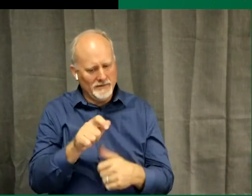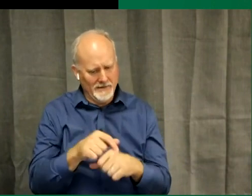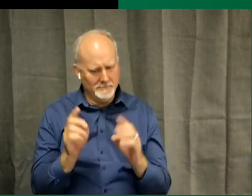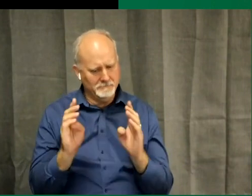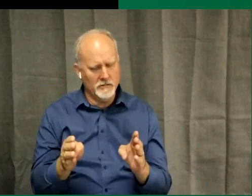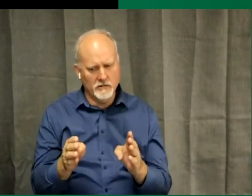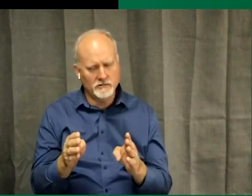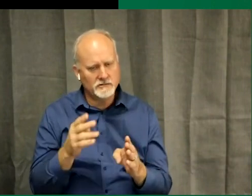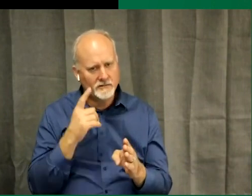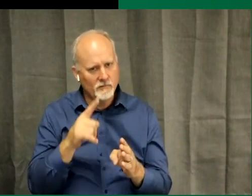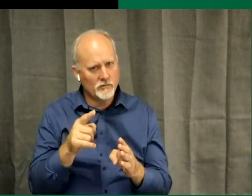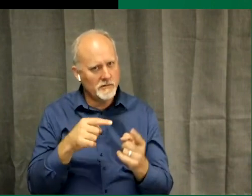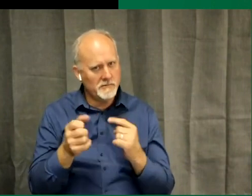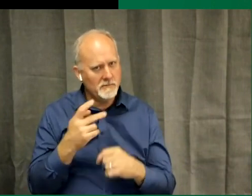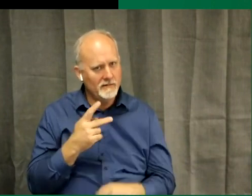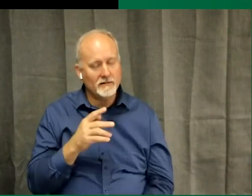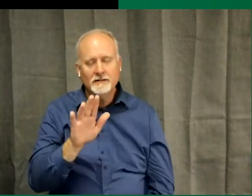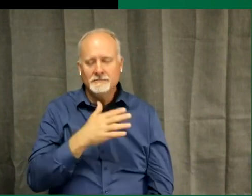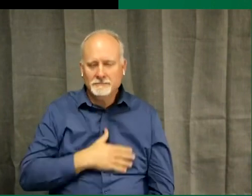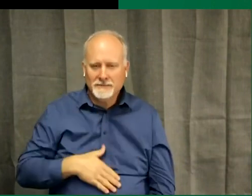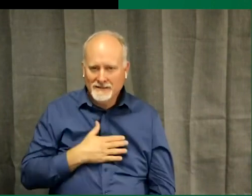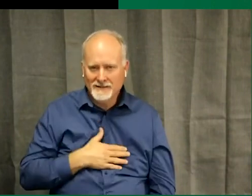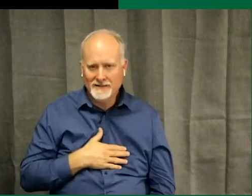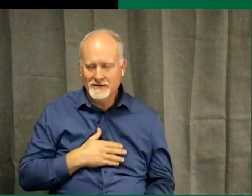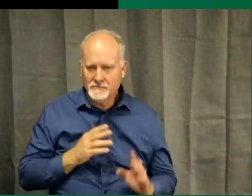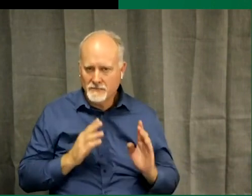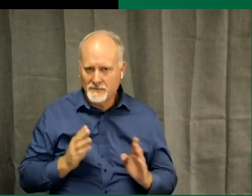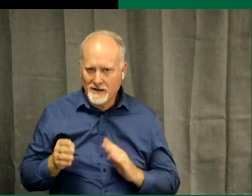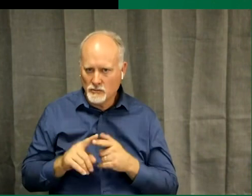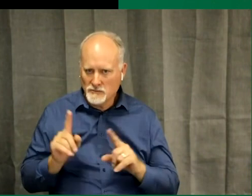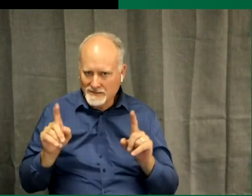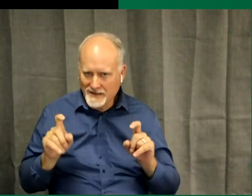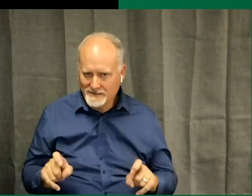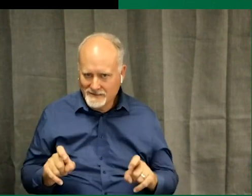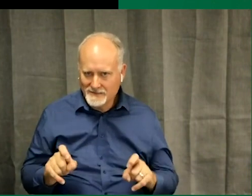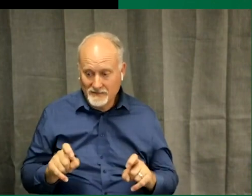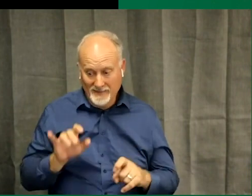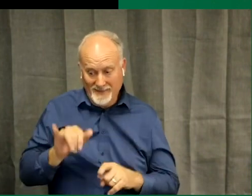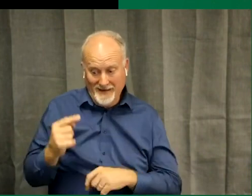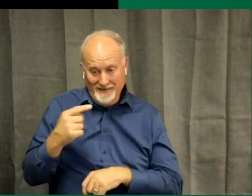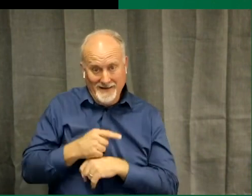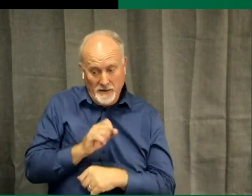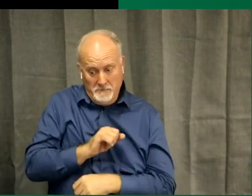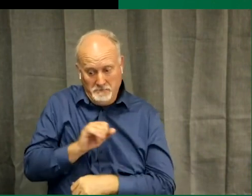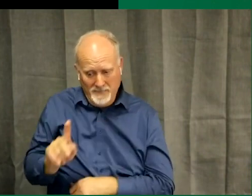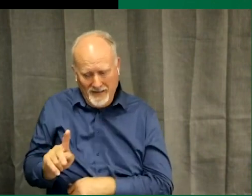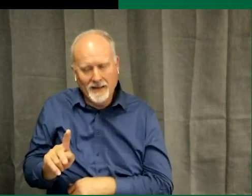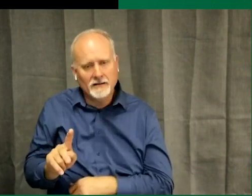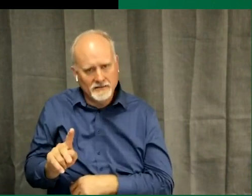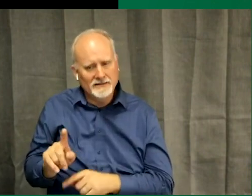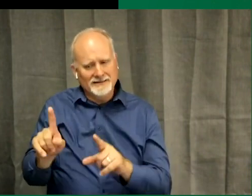for your return please plan to be tested the day that you return in in a close proximal time to the